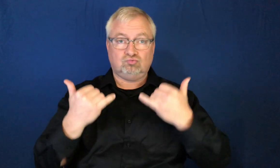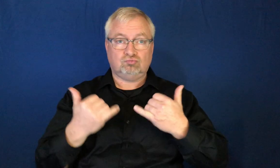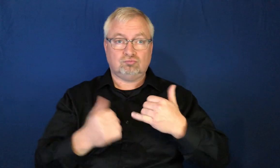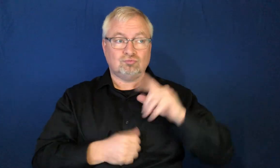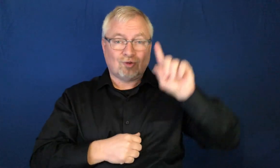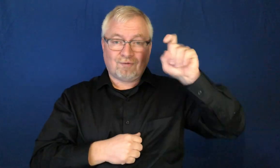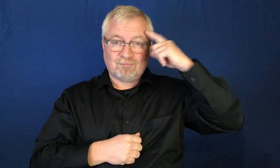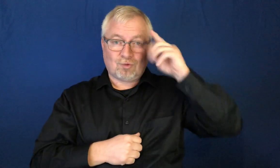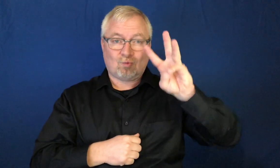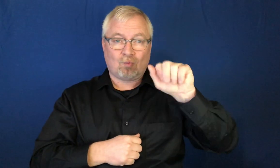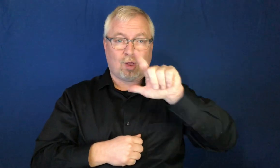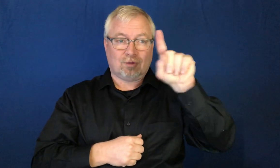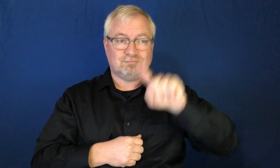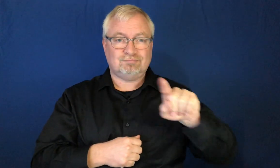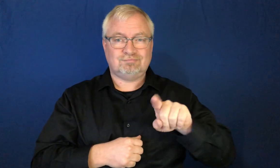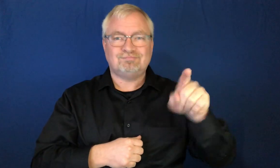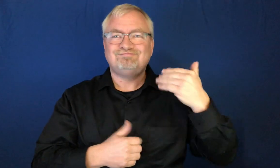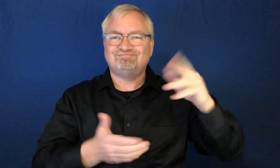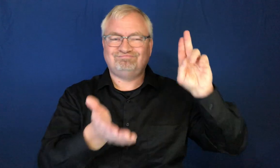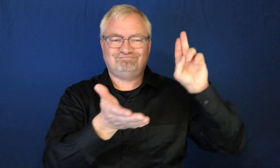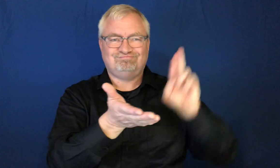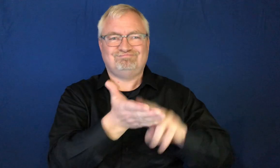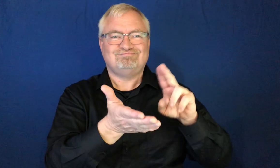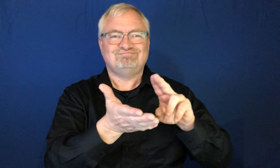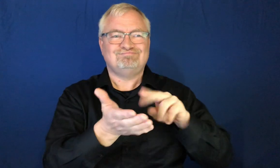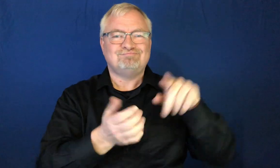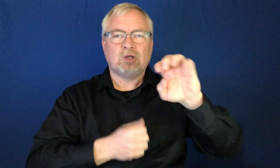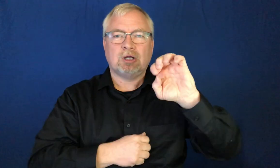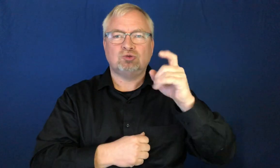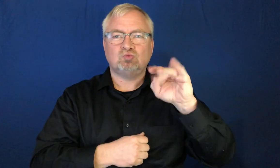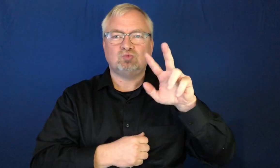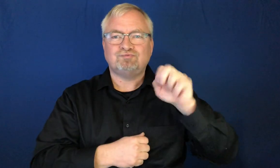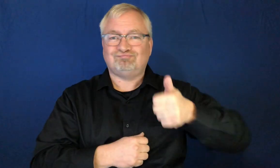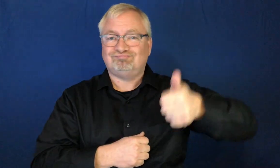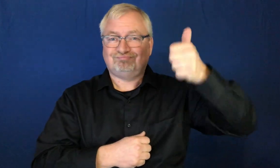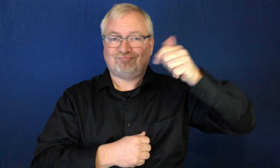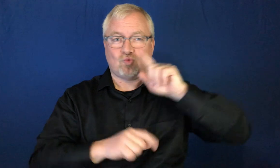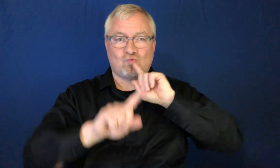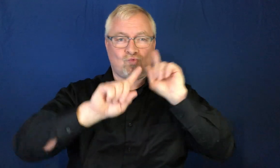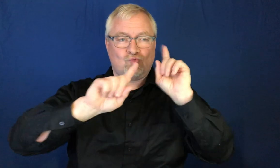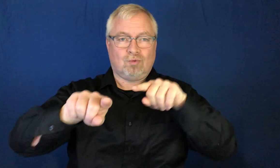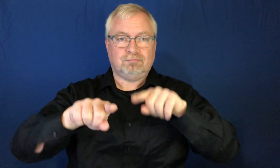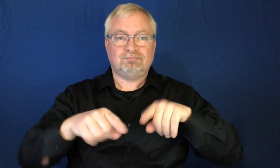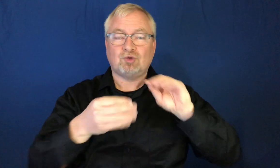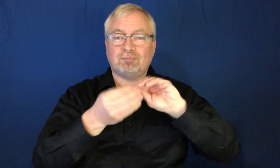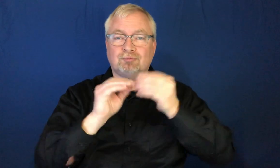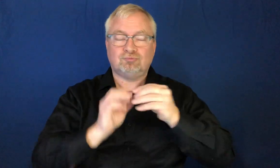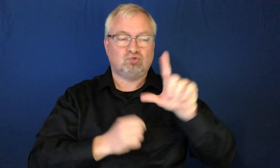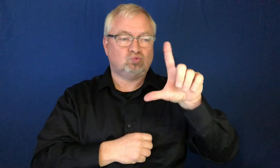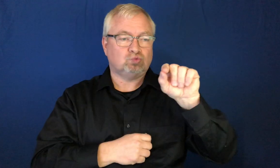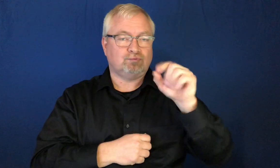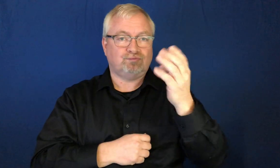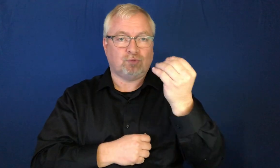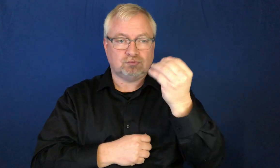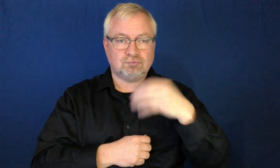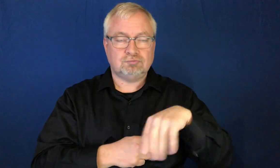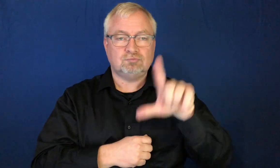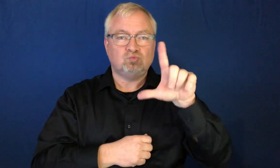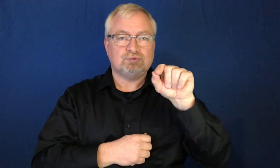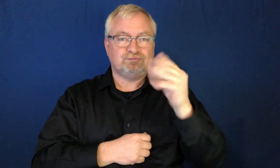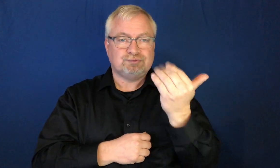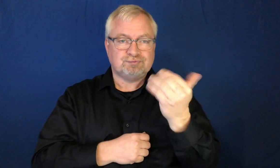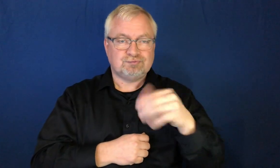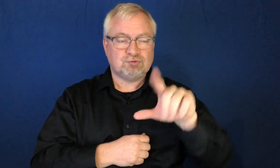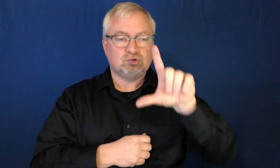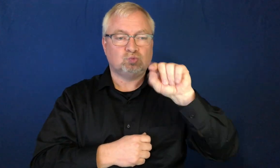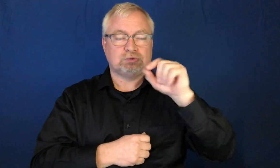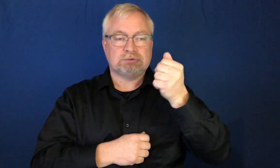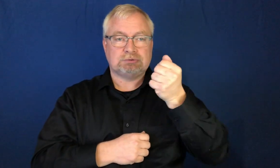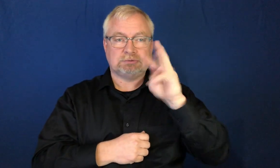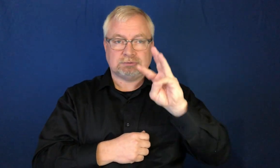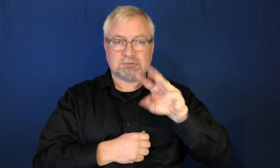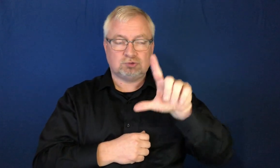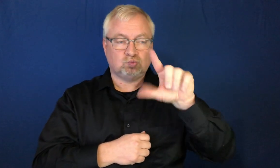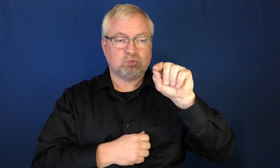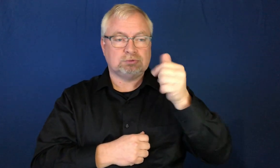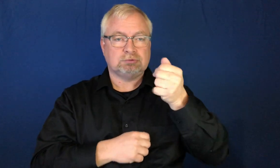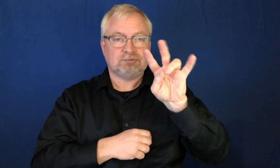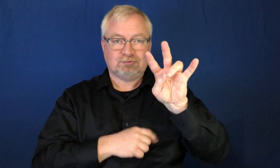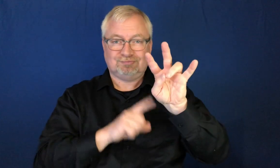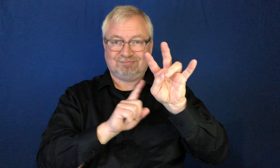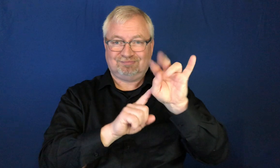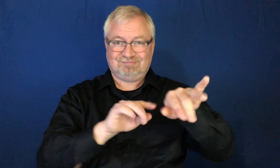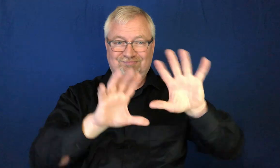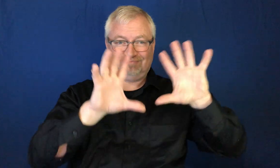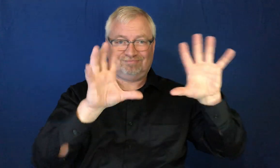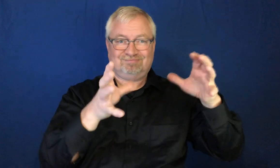Governor Walz today signed Executive Orders 20-14, 20-15, 20-16, and 20-17